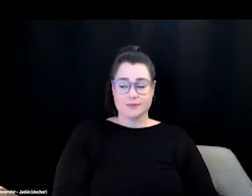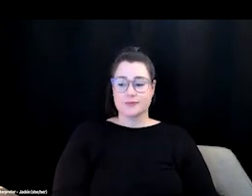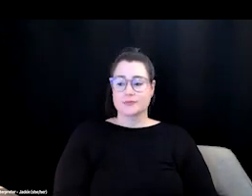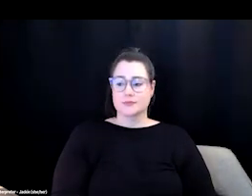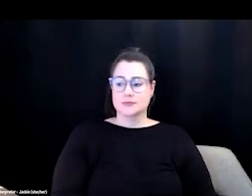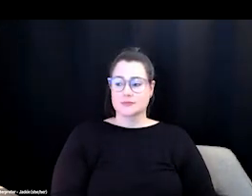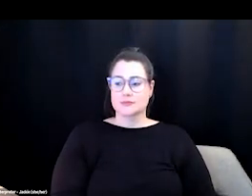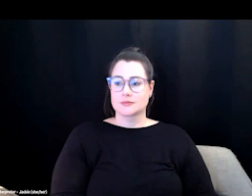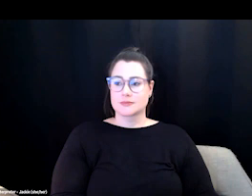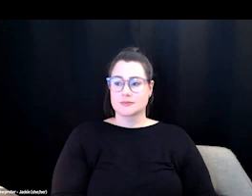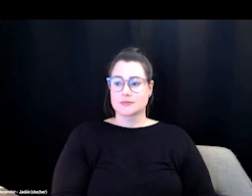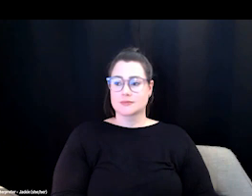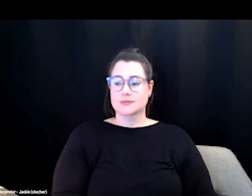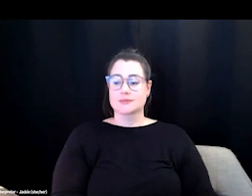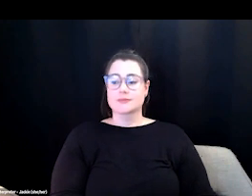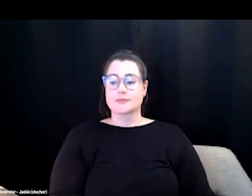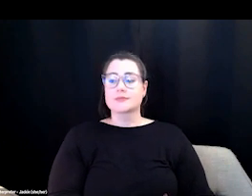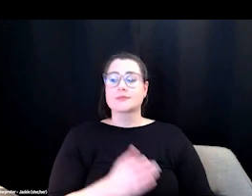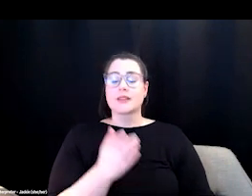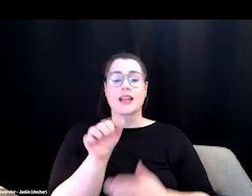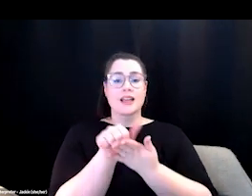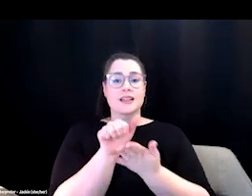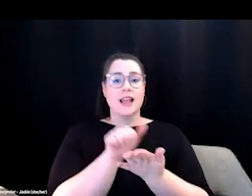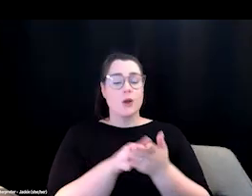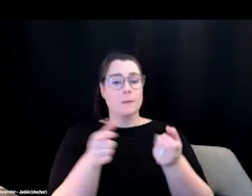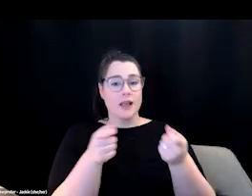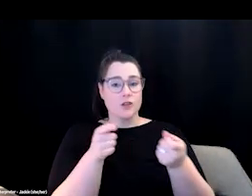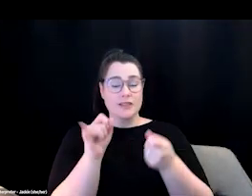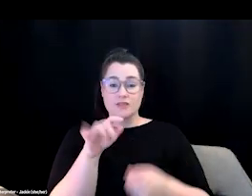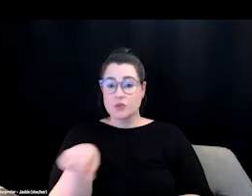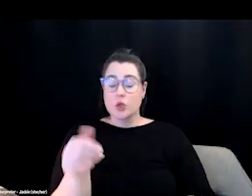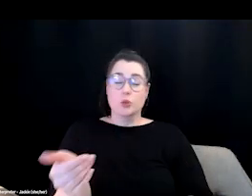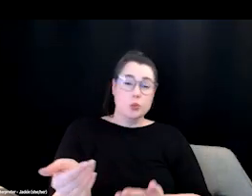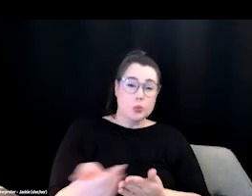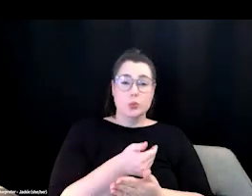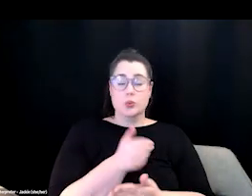So Account Management: If you are completely new to NSF, you have more milestones to complete.